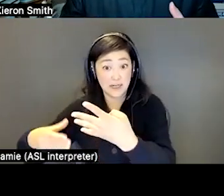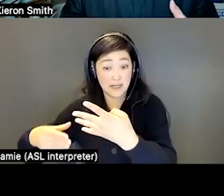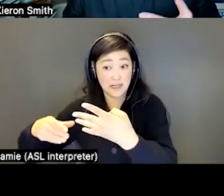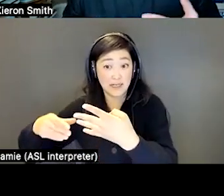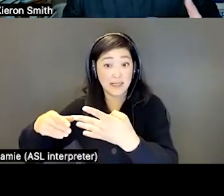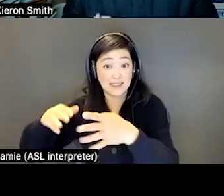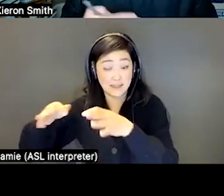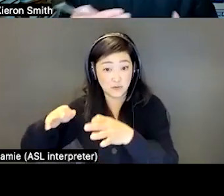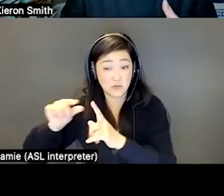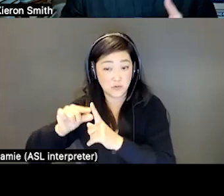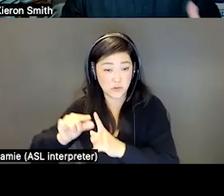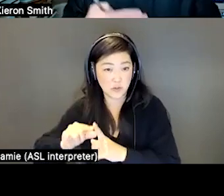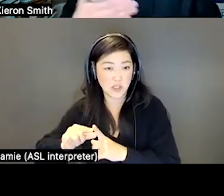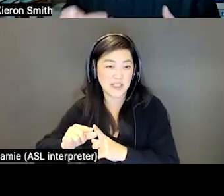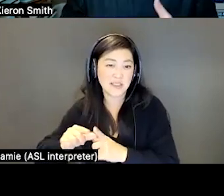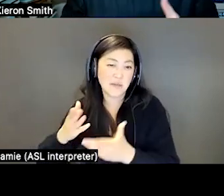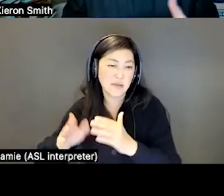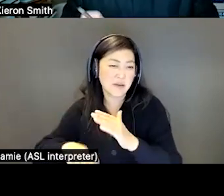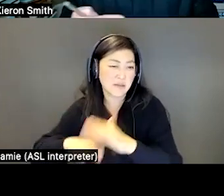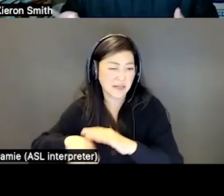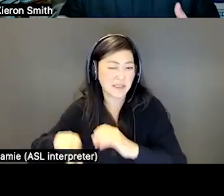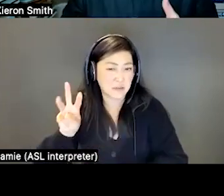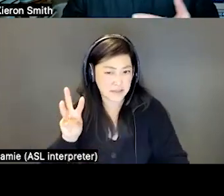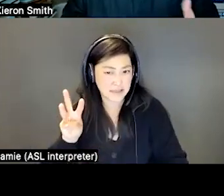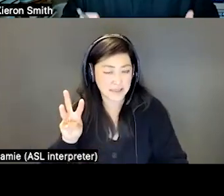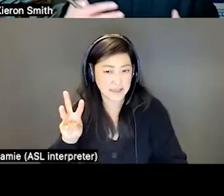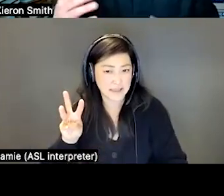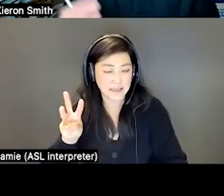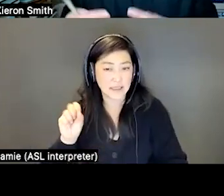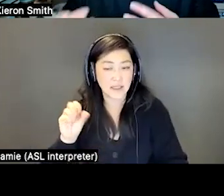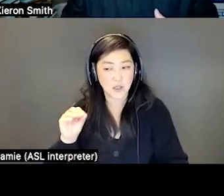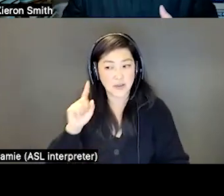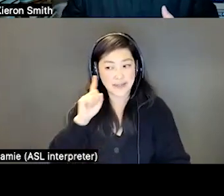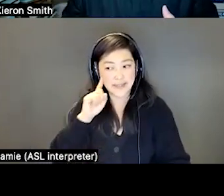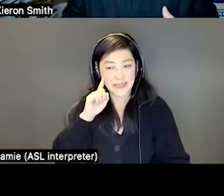So, just kind of following... Think about those audiences and think about how it might be surfaced